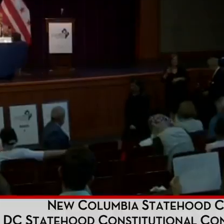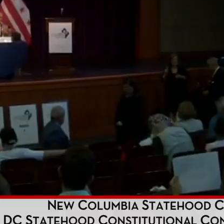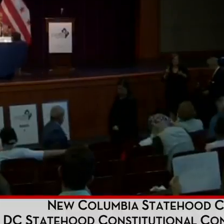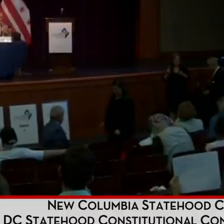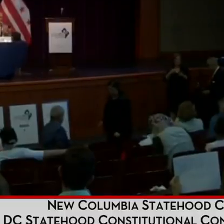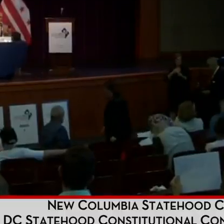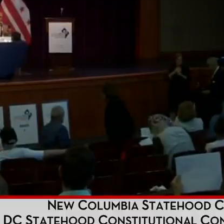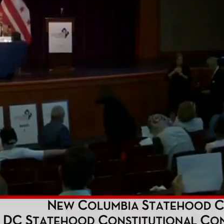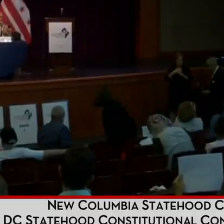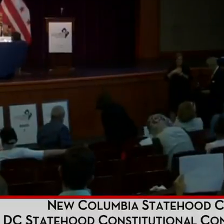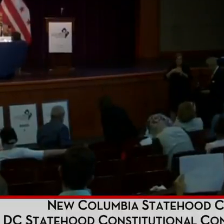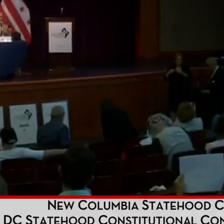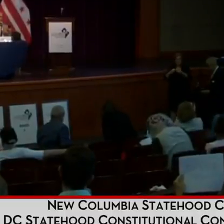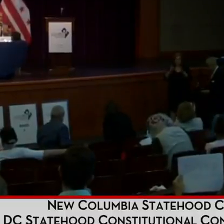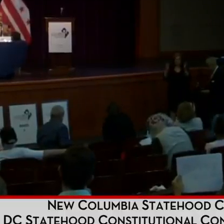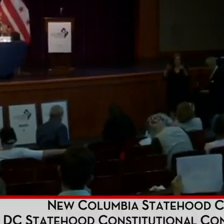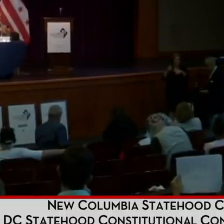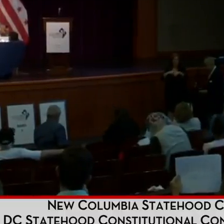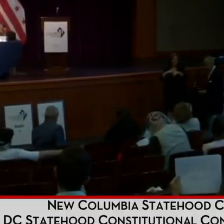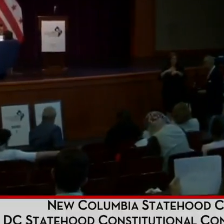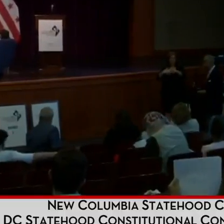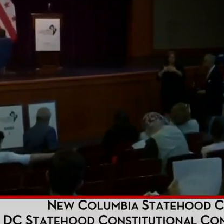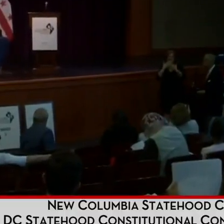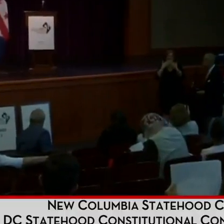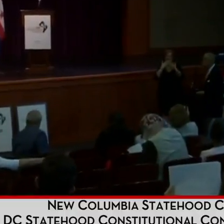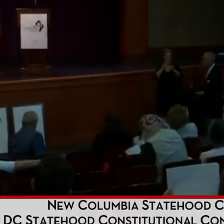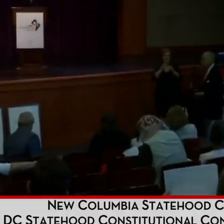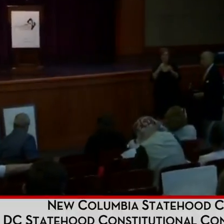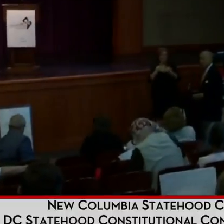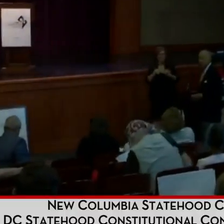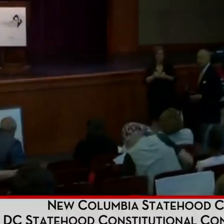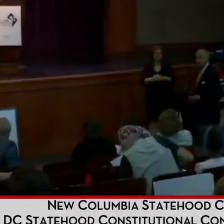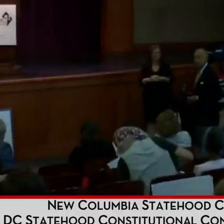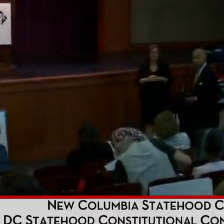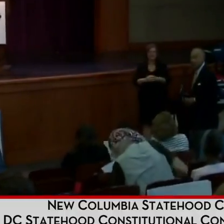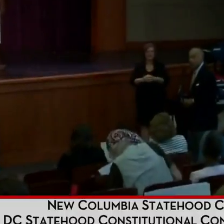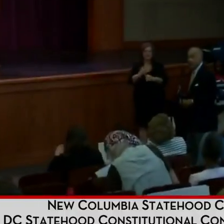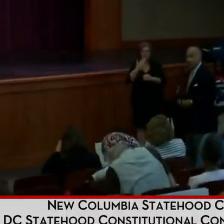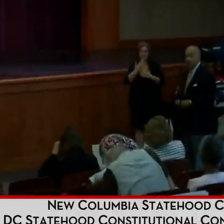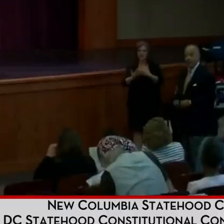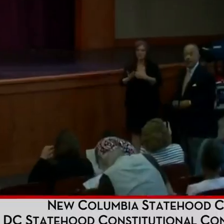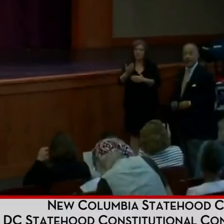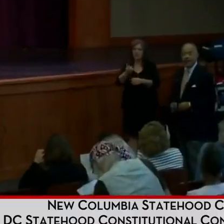KEEPERS FROM THIS POINT FORWARD. THANK YOU FOR BEING HERE, MR. WOODSON. GOOD MORNING, EVERYONE.